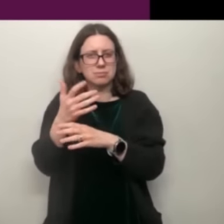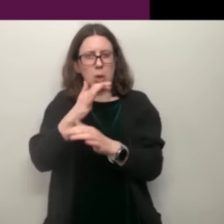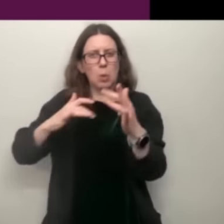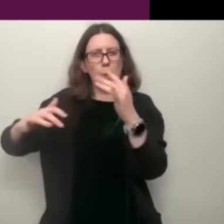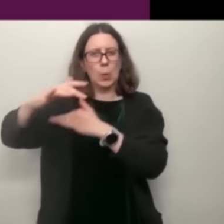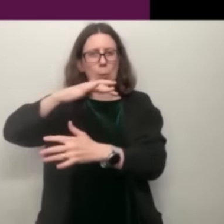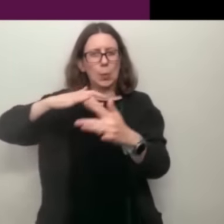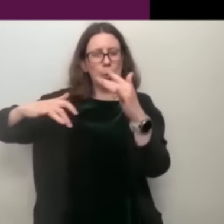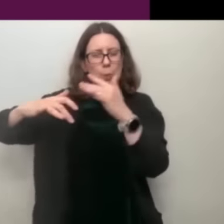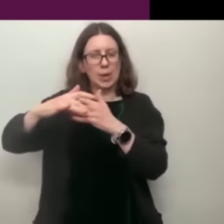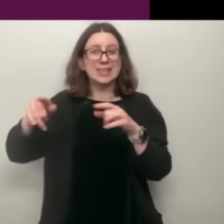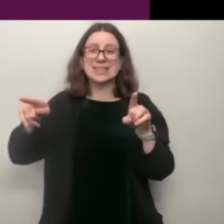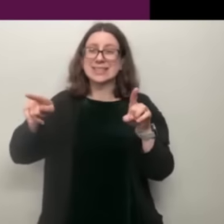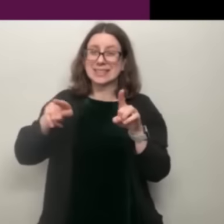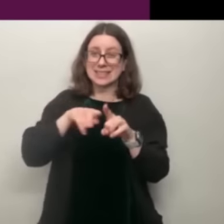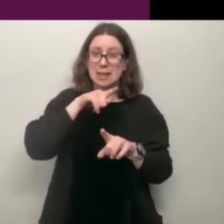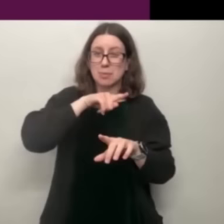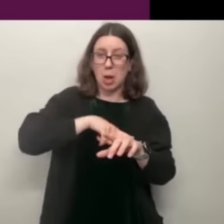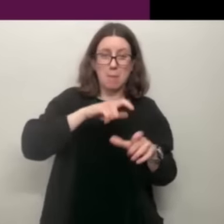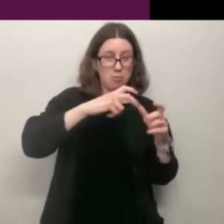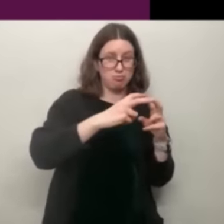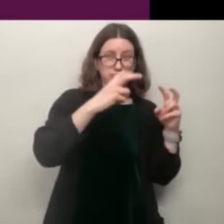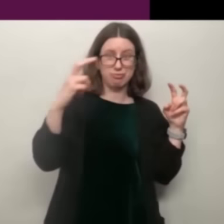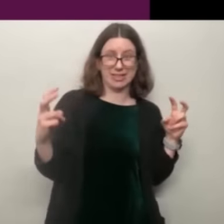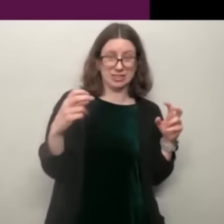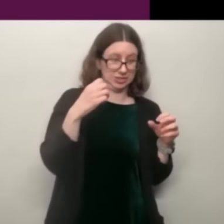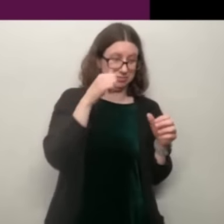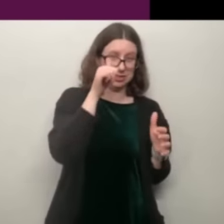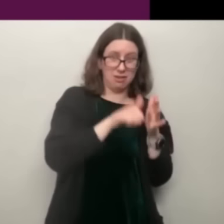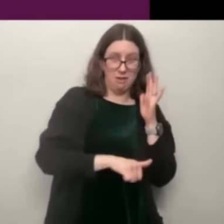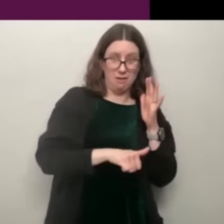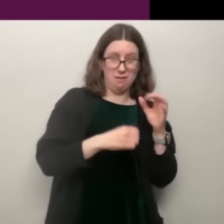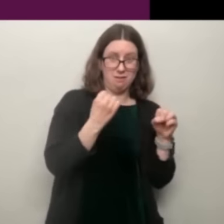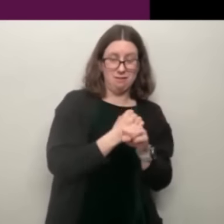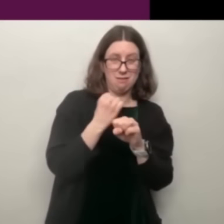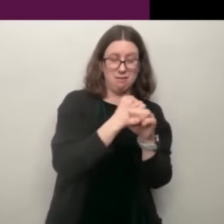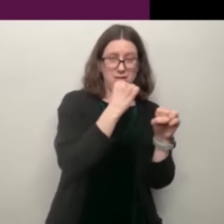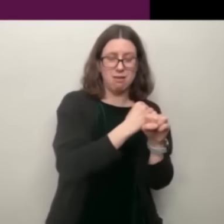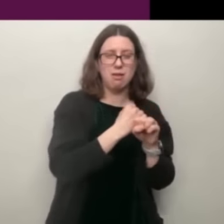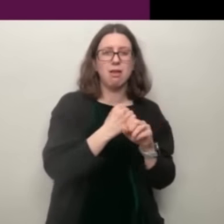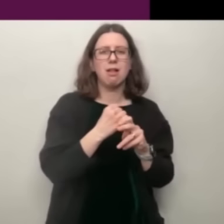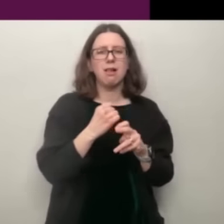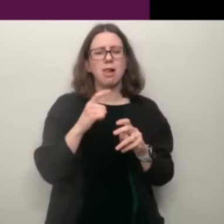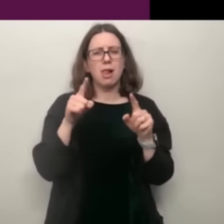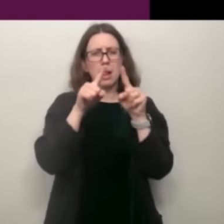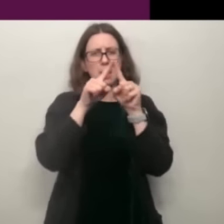that we've just seen previously is very descriptive, very descriptive and portrayed the landscape